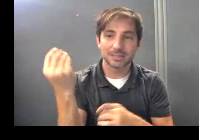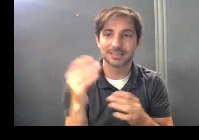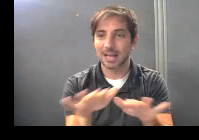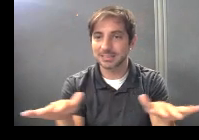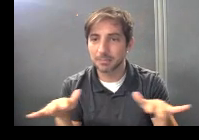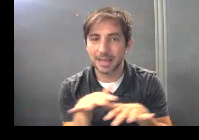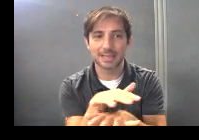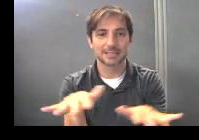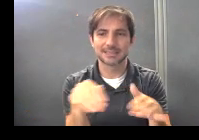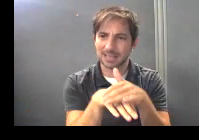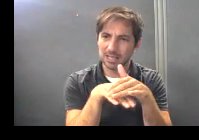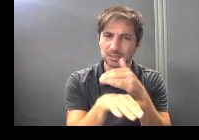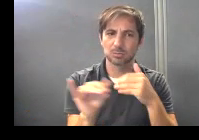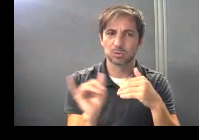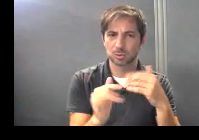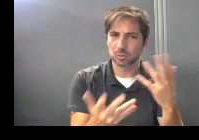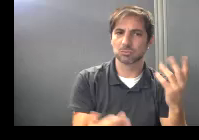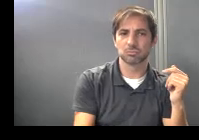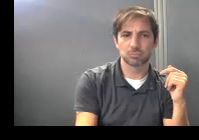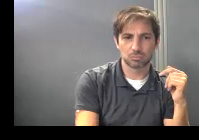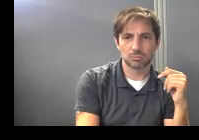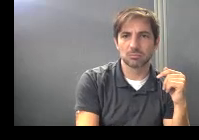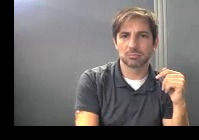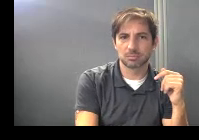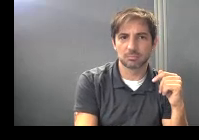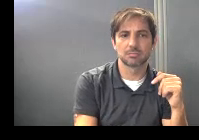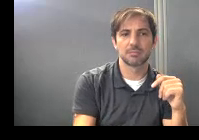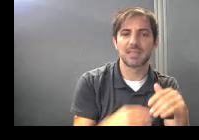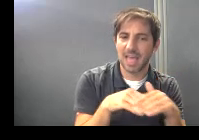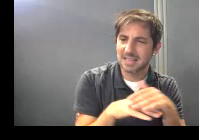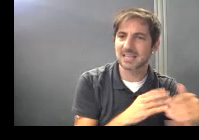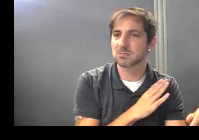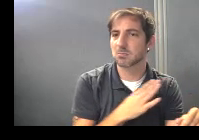THE U.S. ACCESS BOARD HAS INFORMATION ON ACCESS ROUTES.